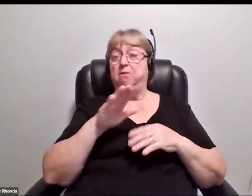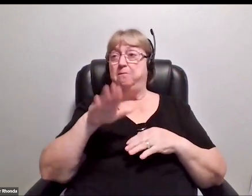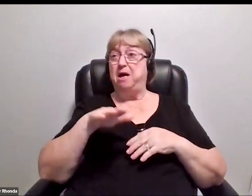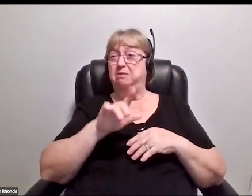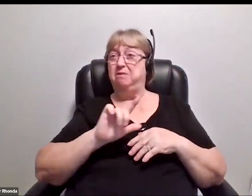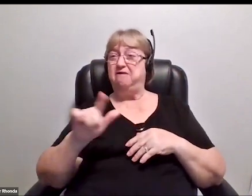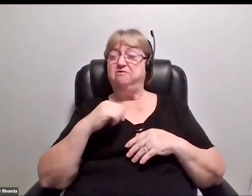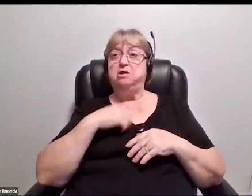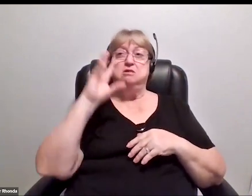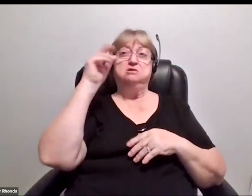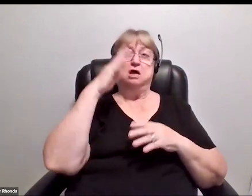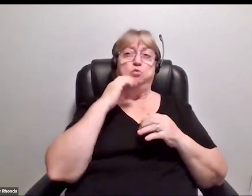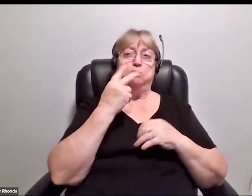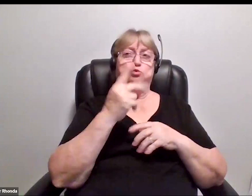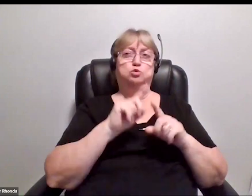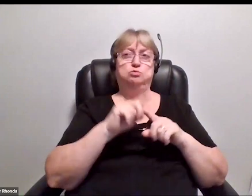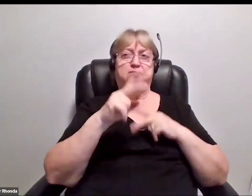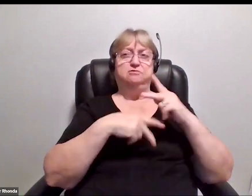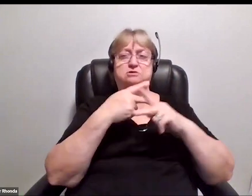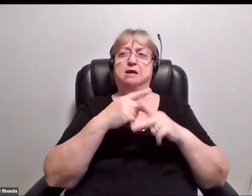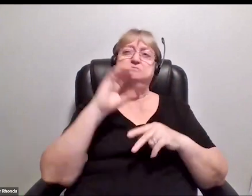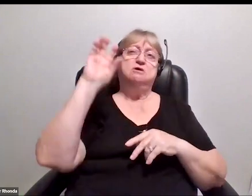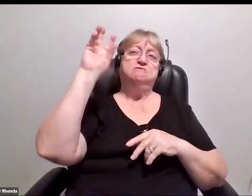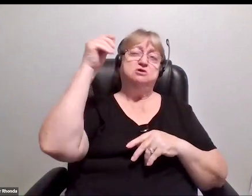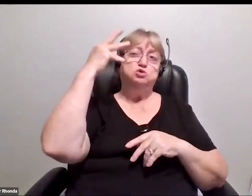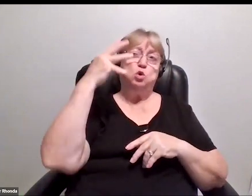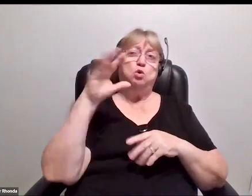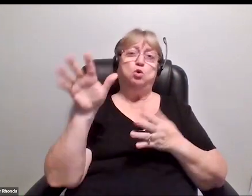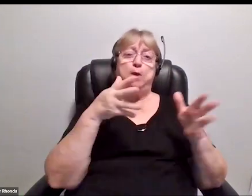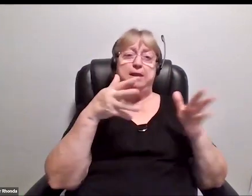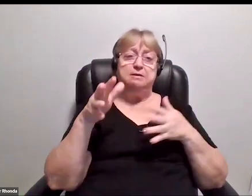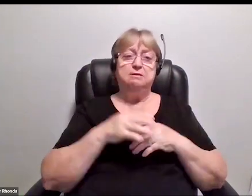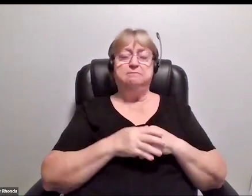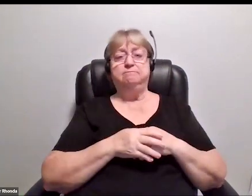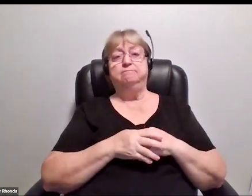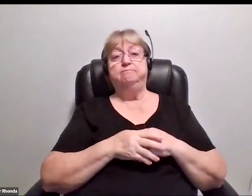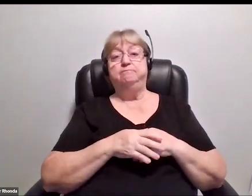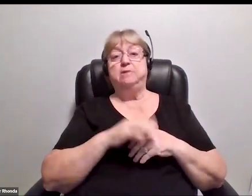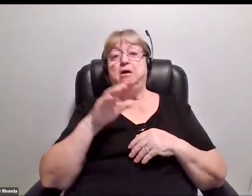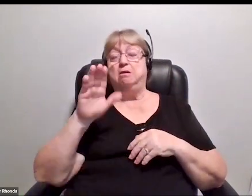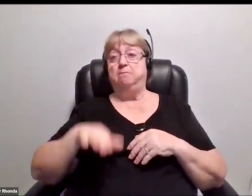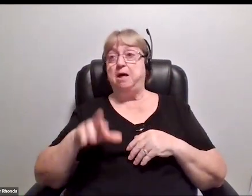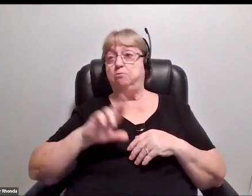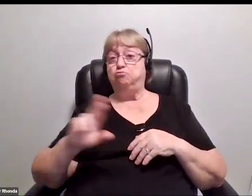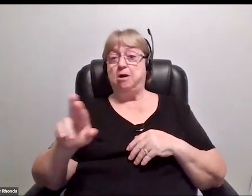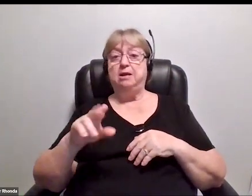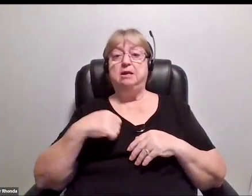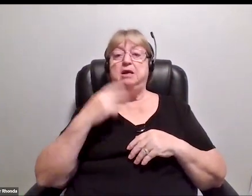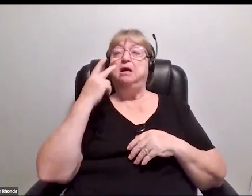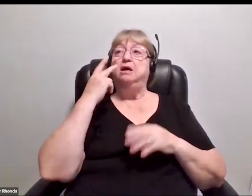of solar wind and energetic particles. The bottom right image shows the radiation that's around the earth.